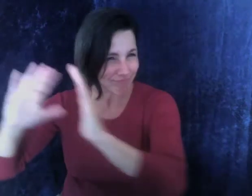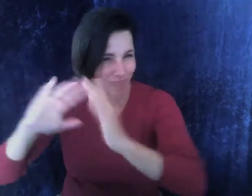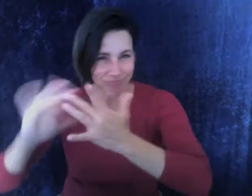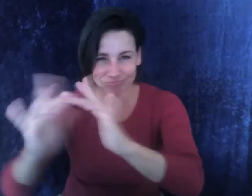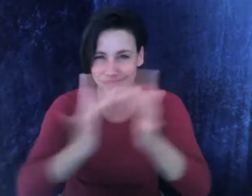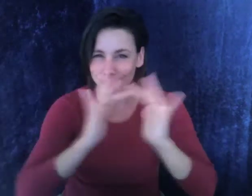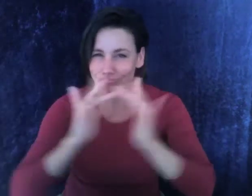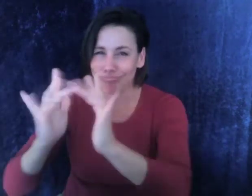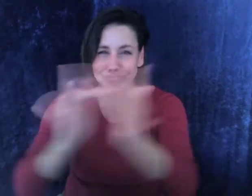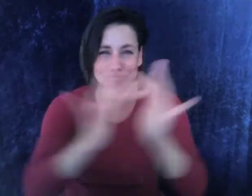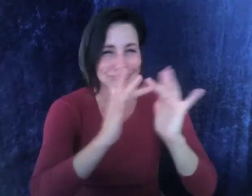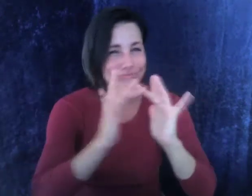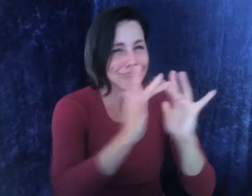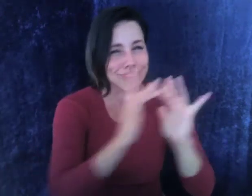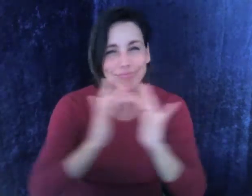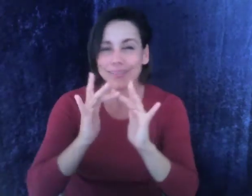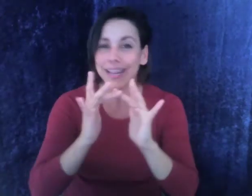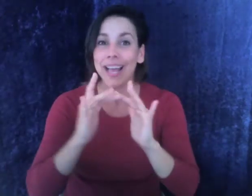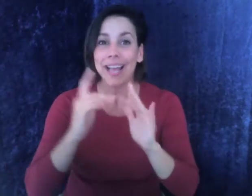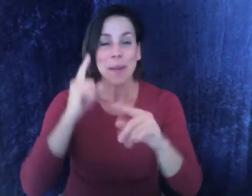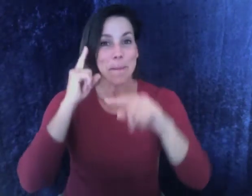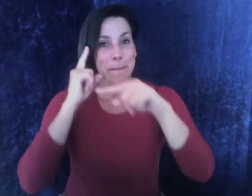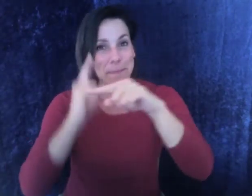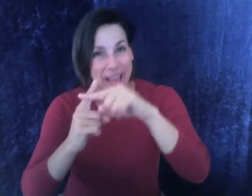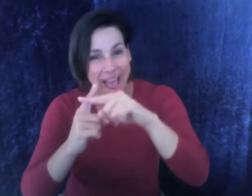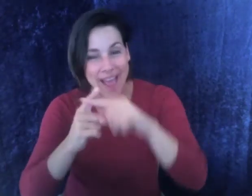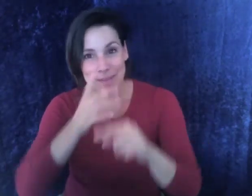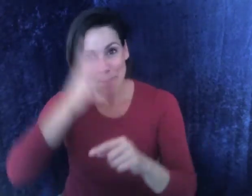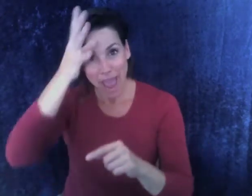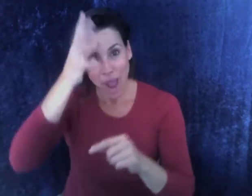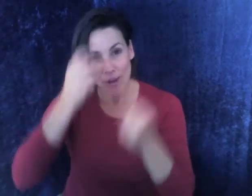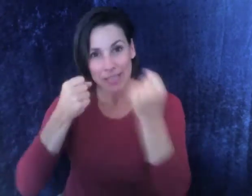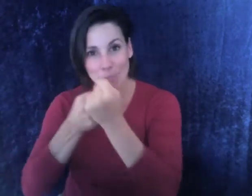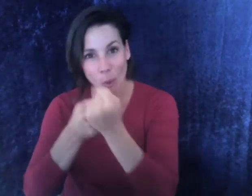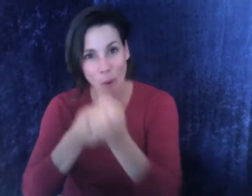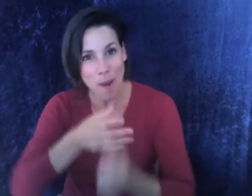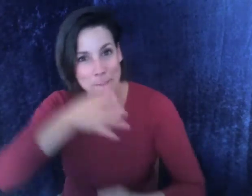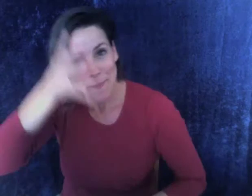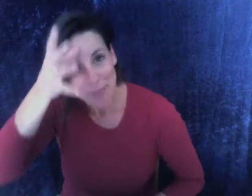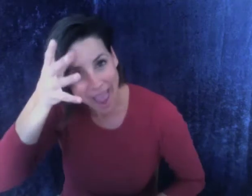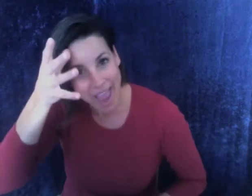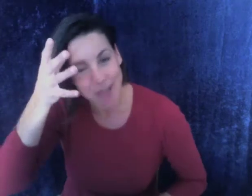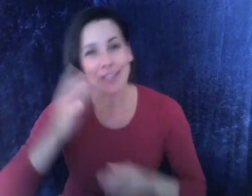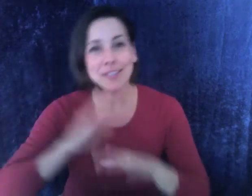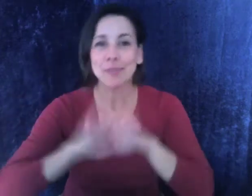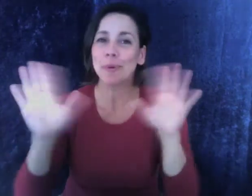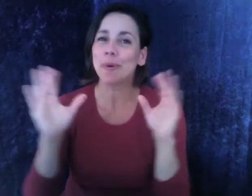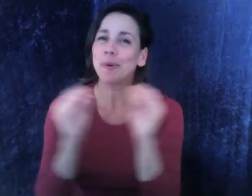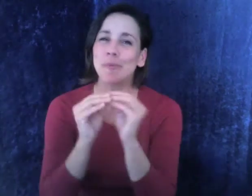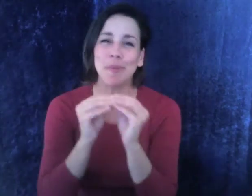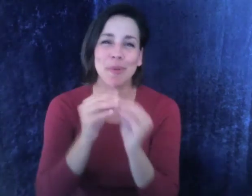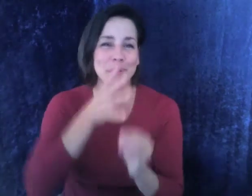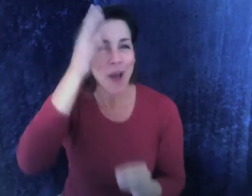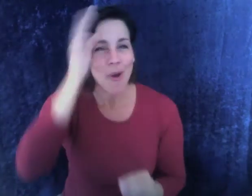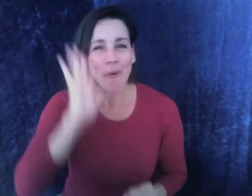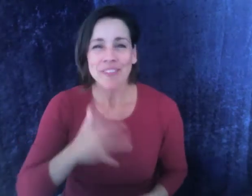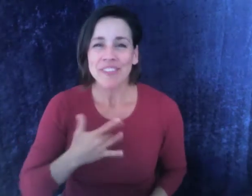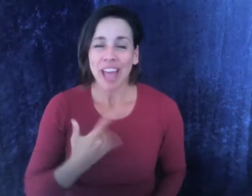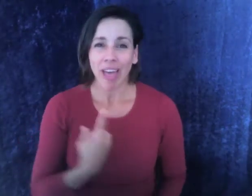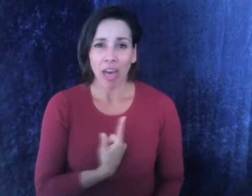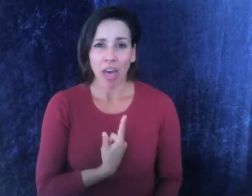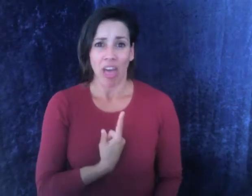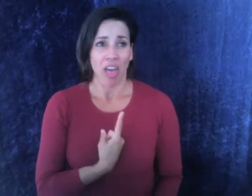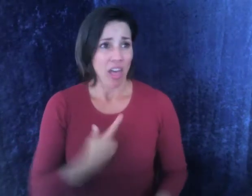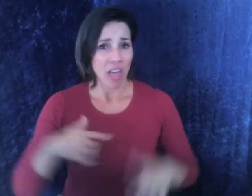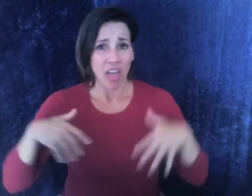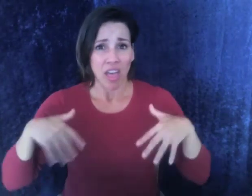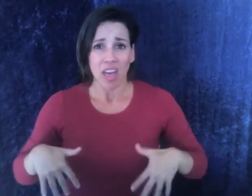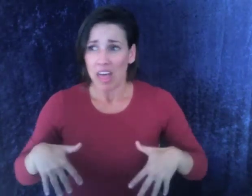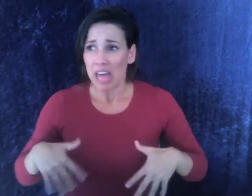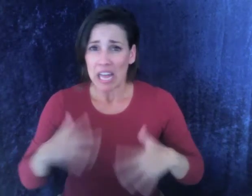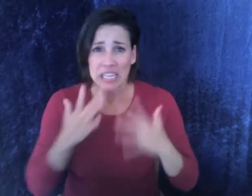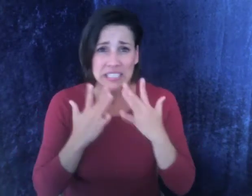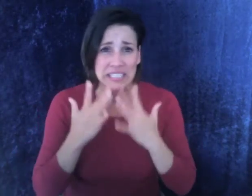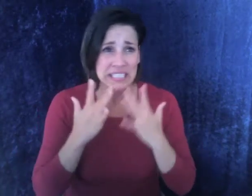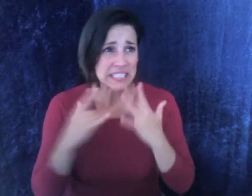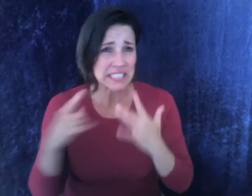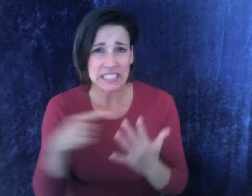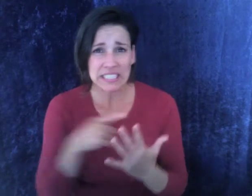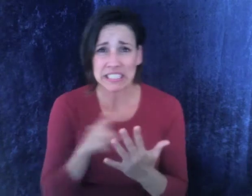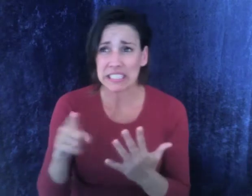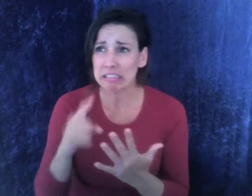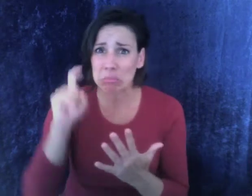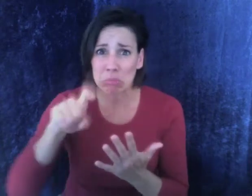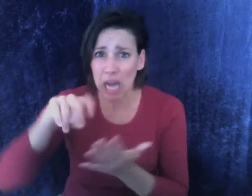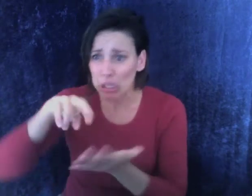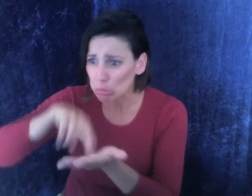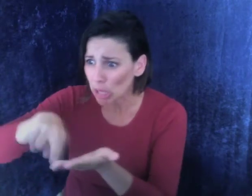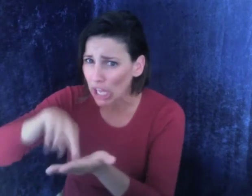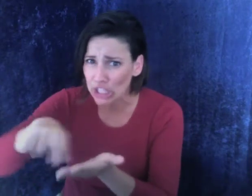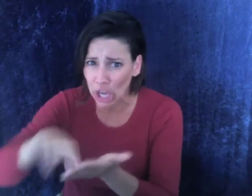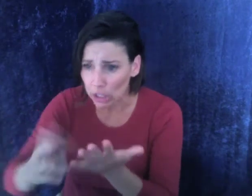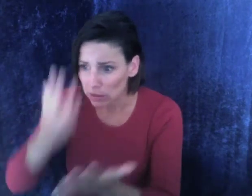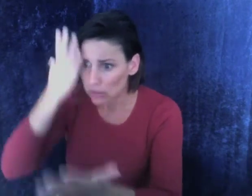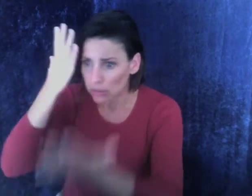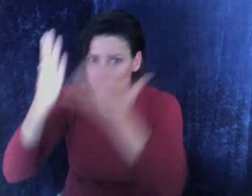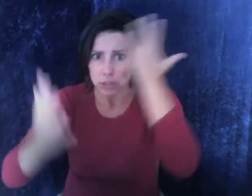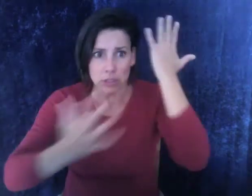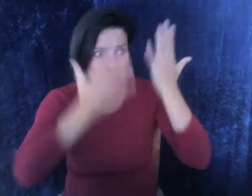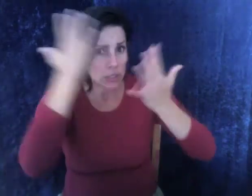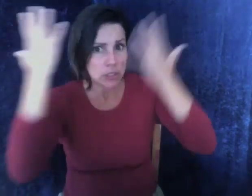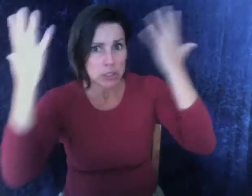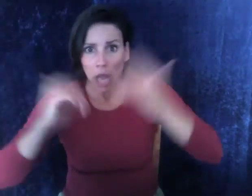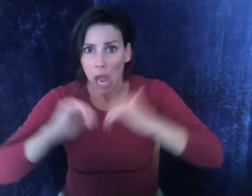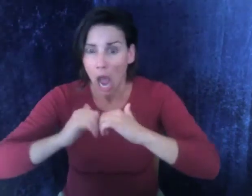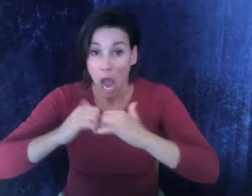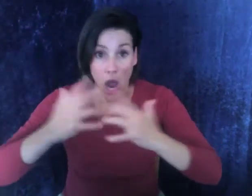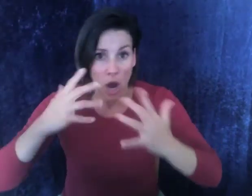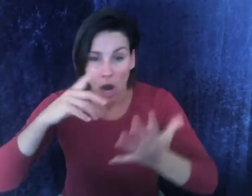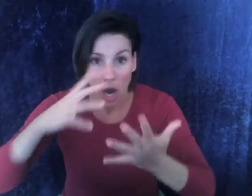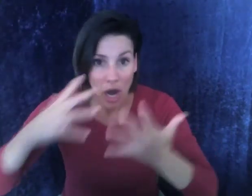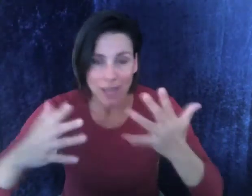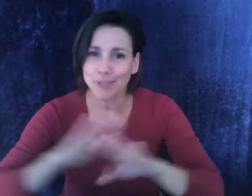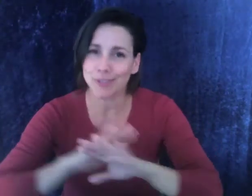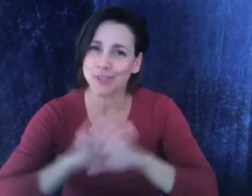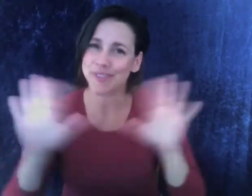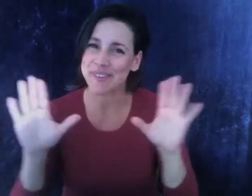Parents helping parents is essential, and no parent will be left alone navigating and researching for answers for their child.